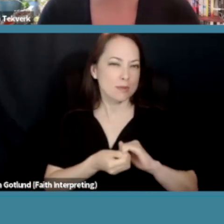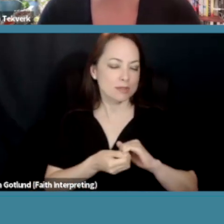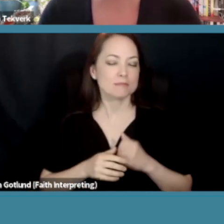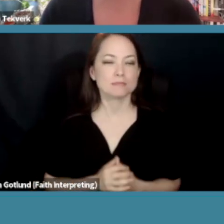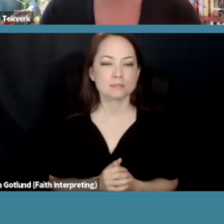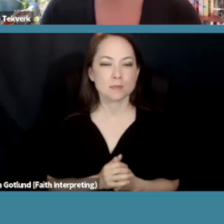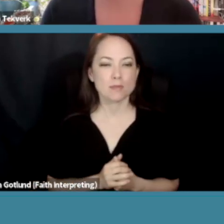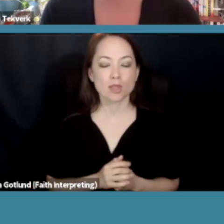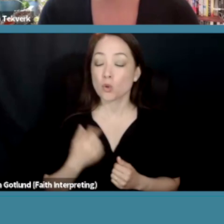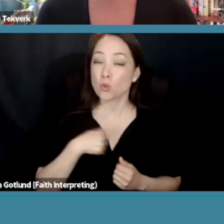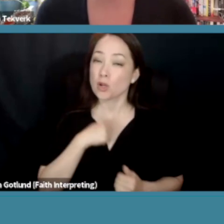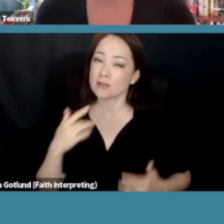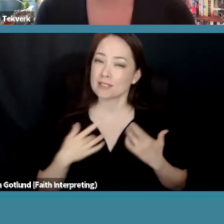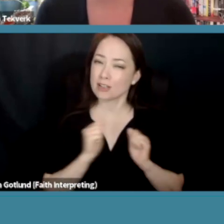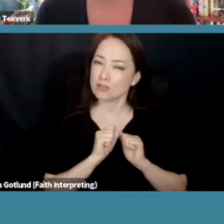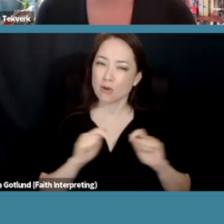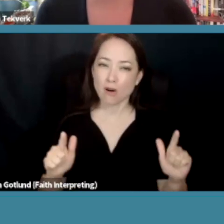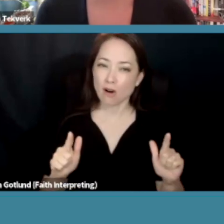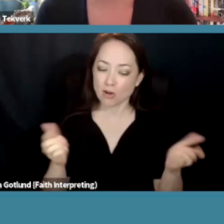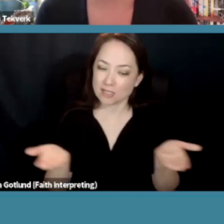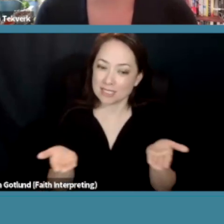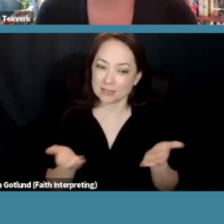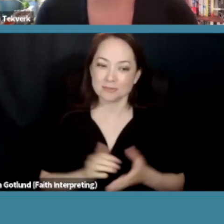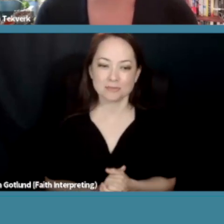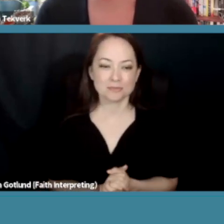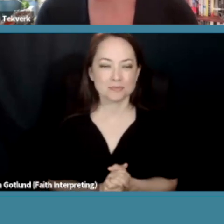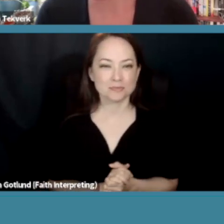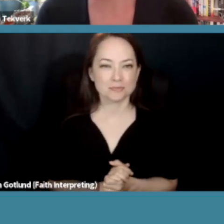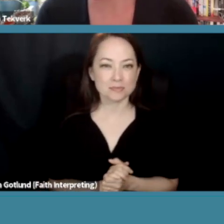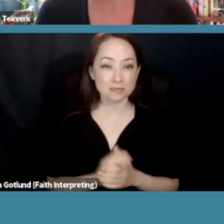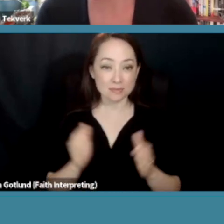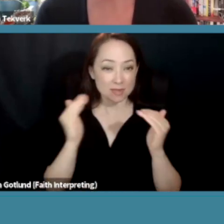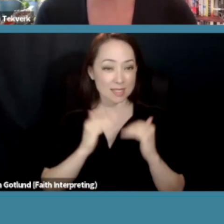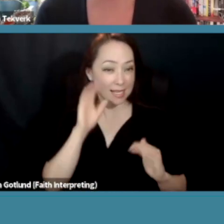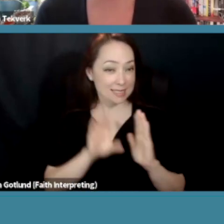We're so excited you all are here. Next slide, please.